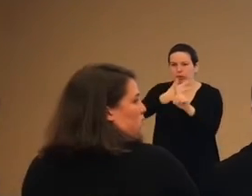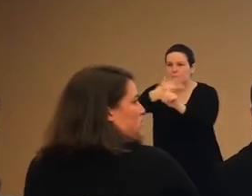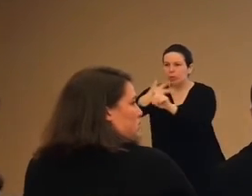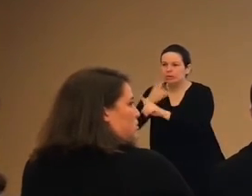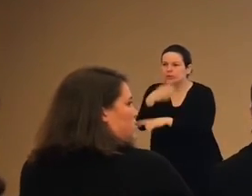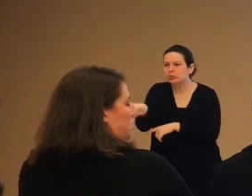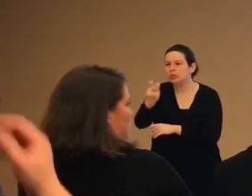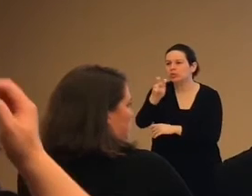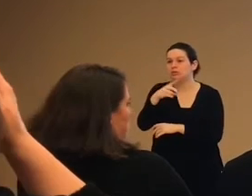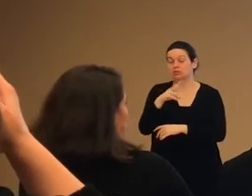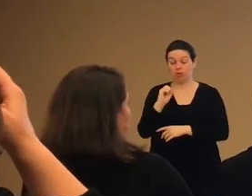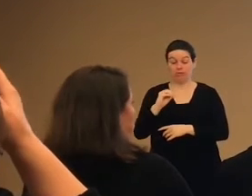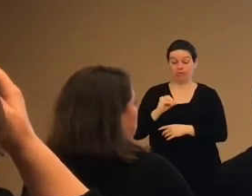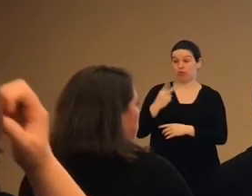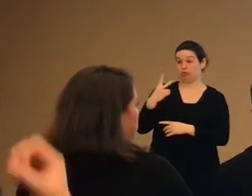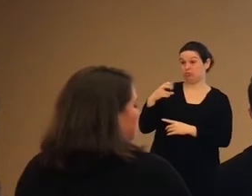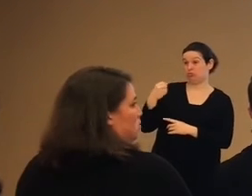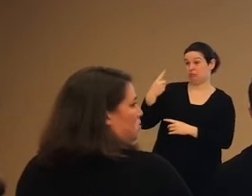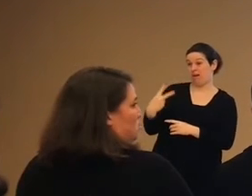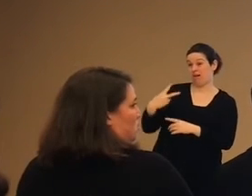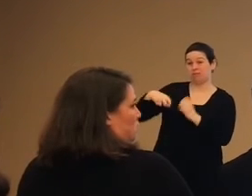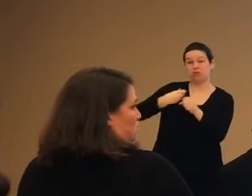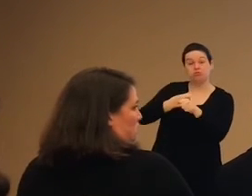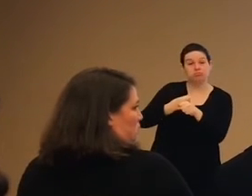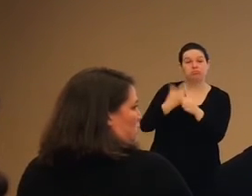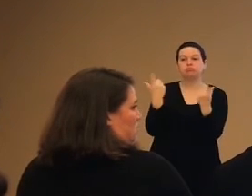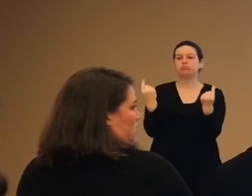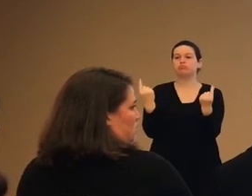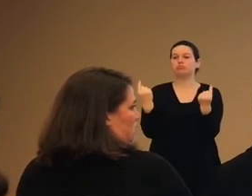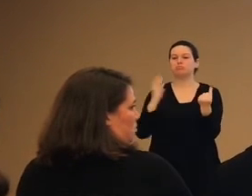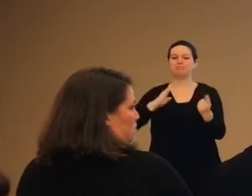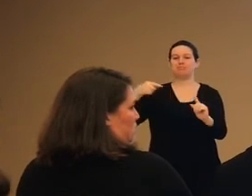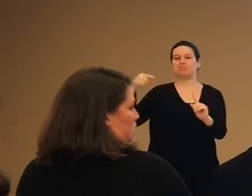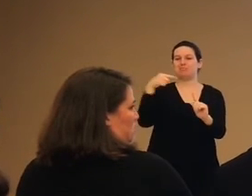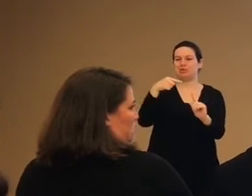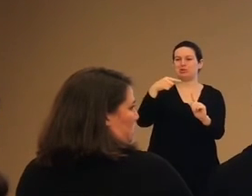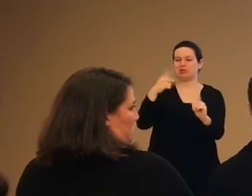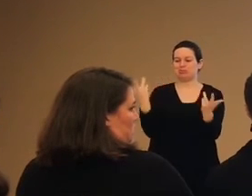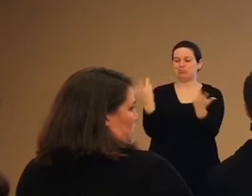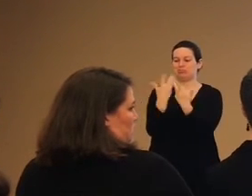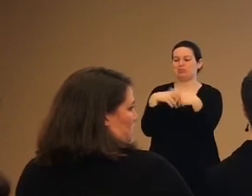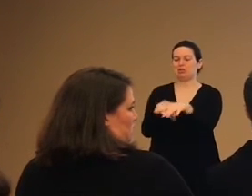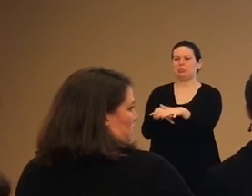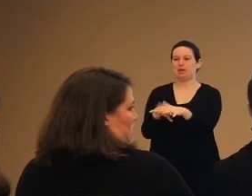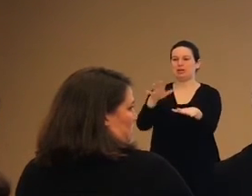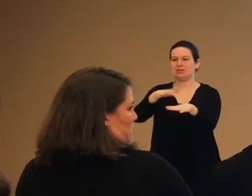So for the last two and half years we have made it our mission to integrate touchable and to every exhibit